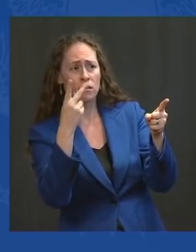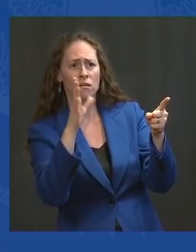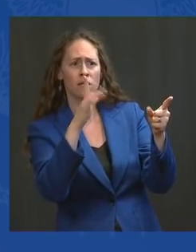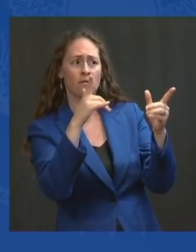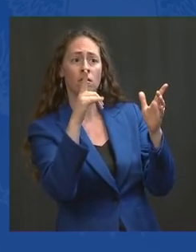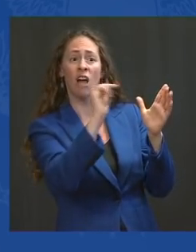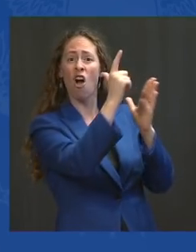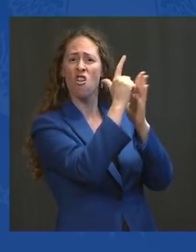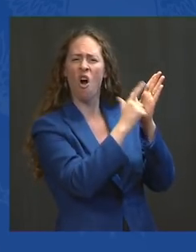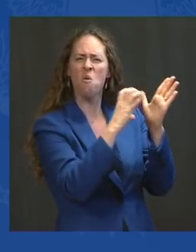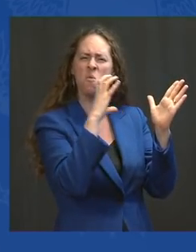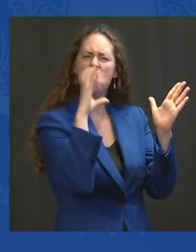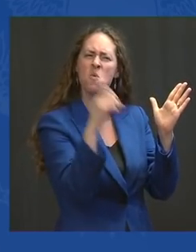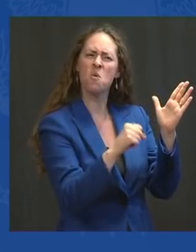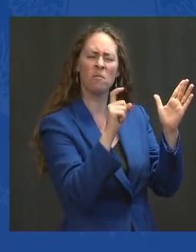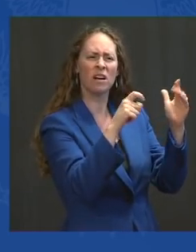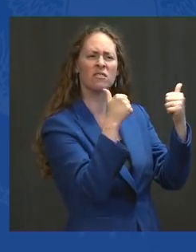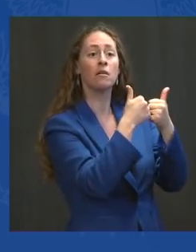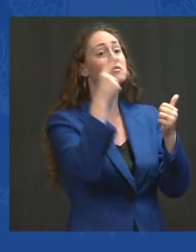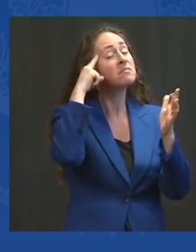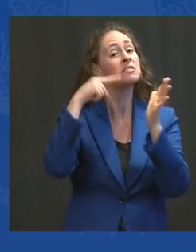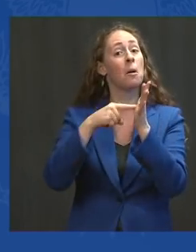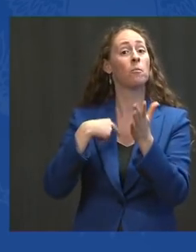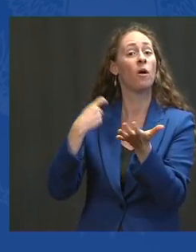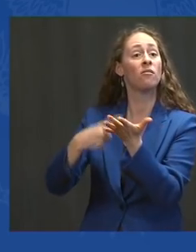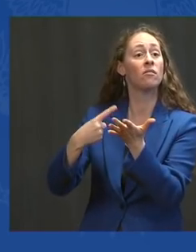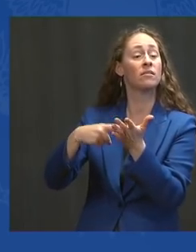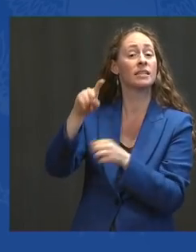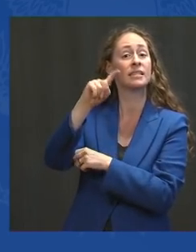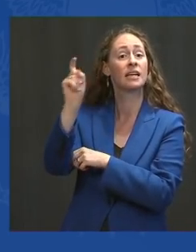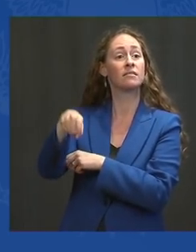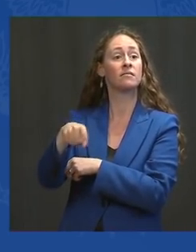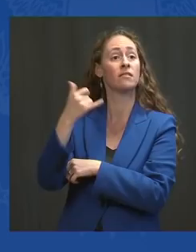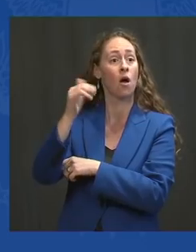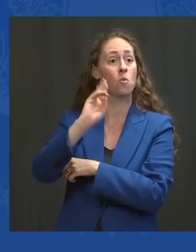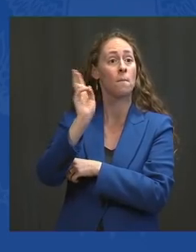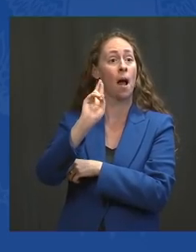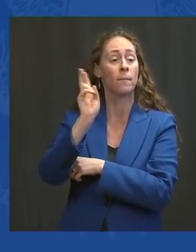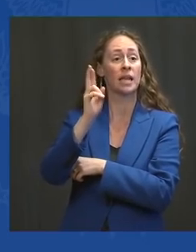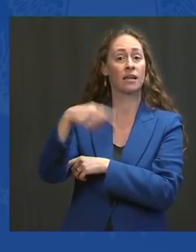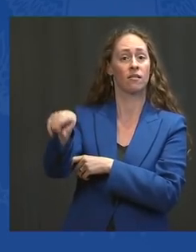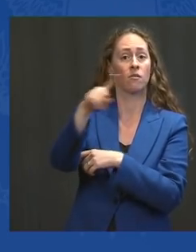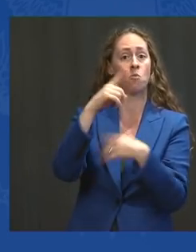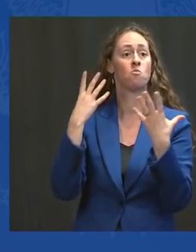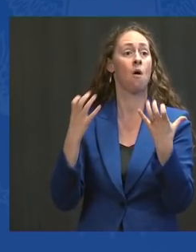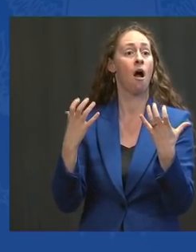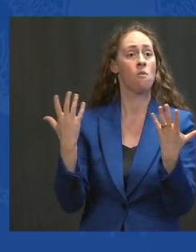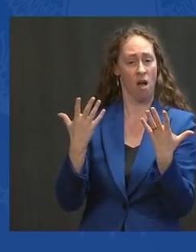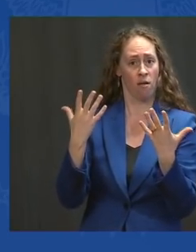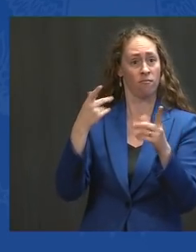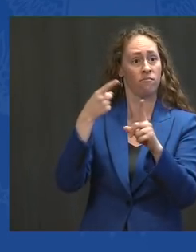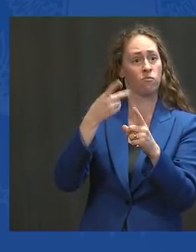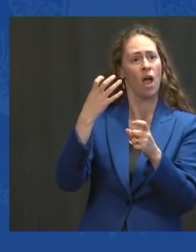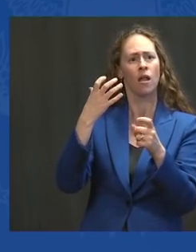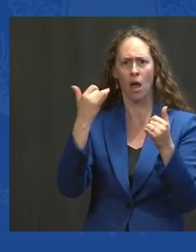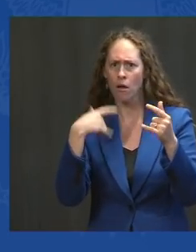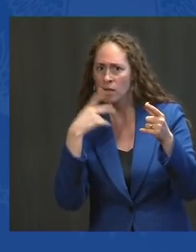In Texas, for example, Republican-led state legislature wants to allow partisan poll watchers to intimidate voters